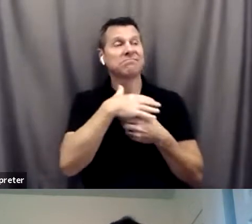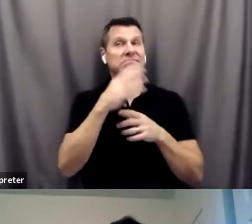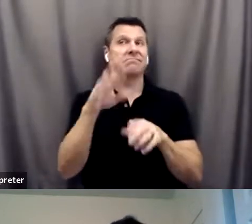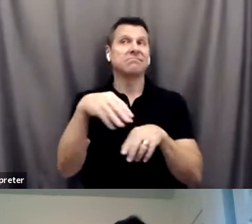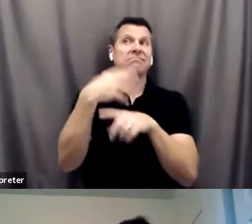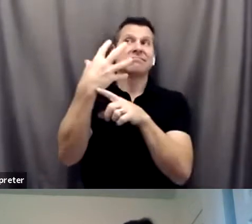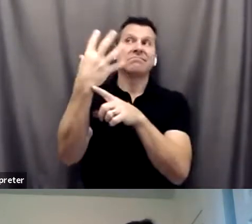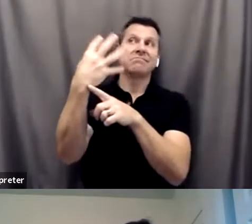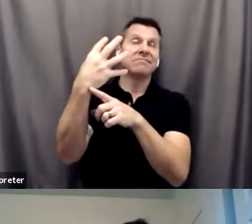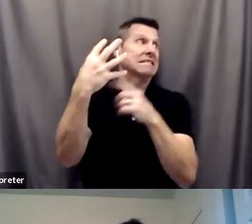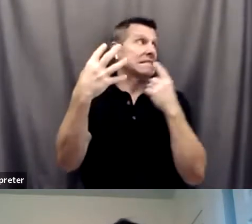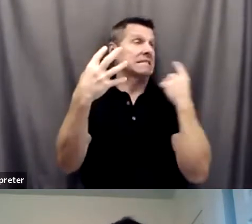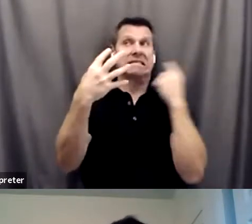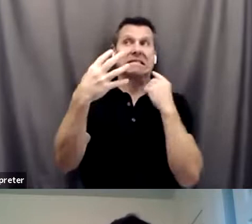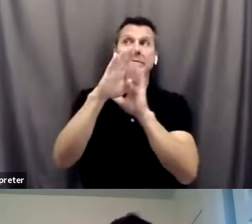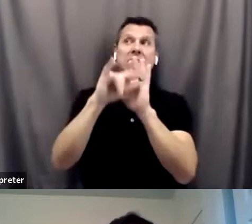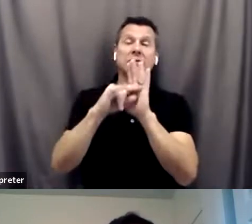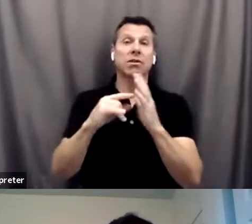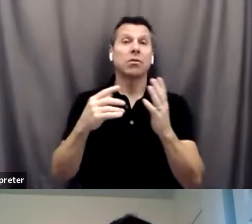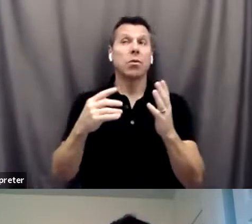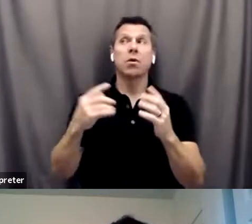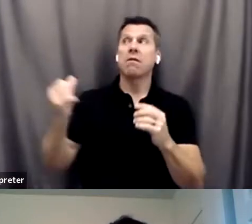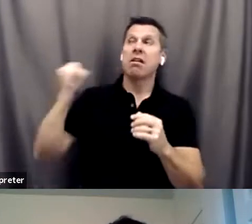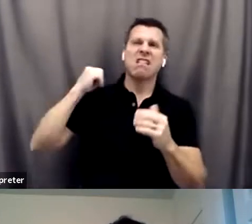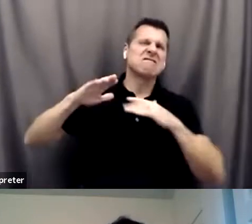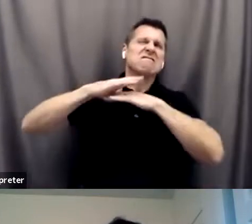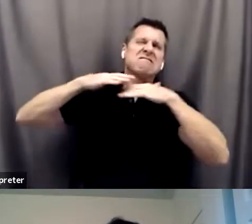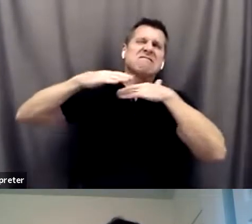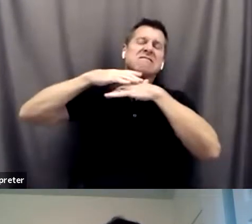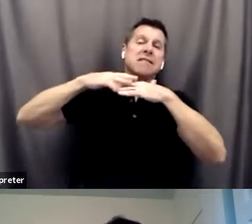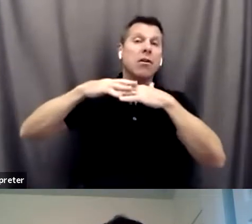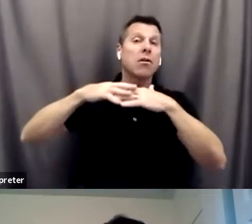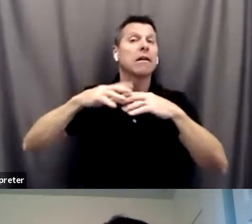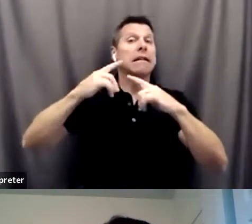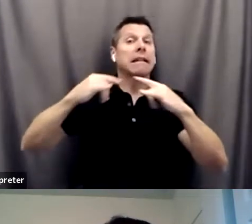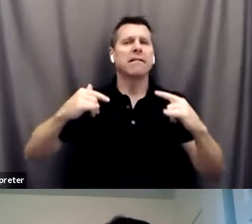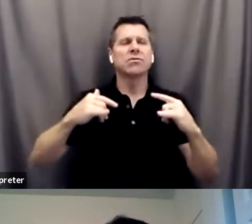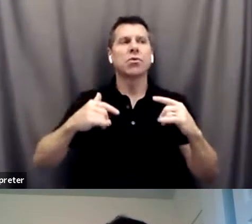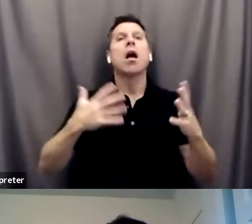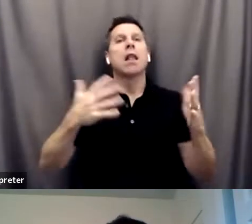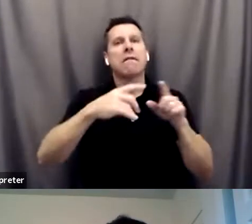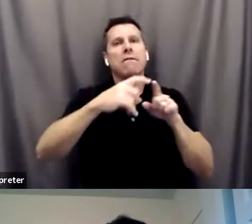don't want us to see their background of their what's going on. So we also did Again, bombarded with a lot of phone calls. And I